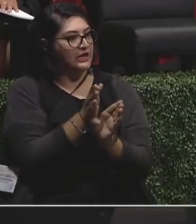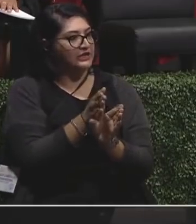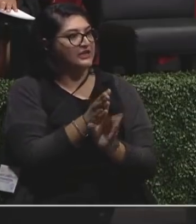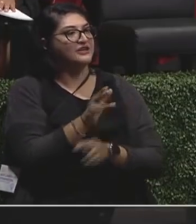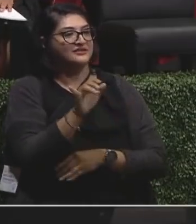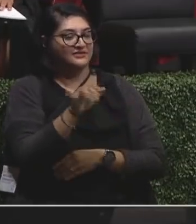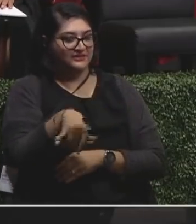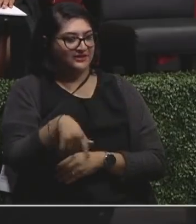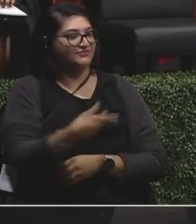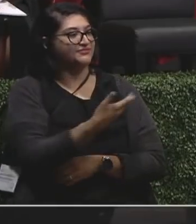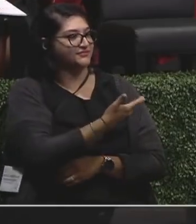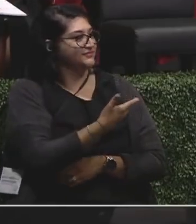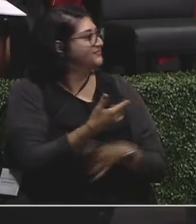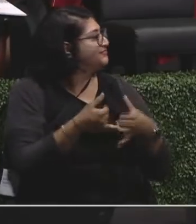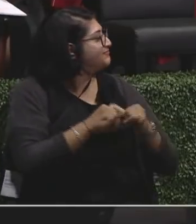AND THE RECENT WINNER OF A MENTAL